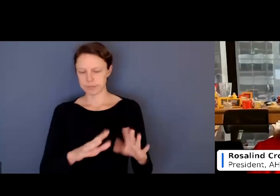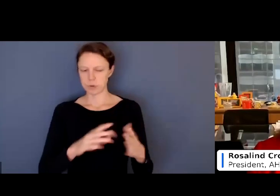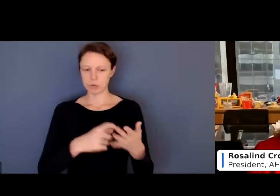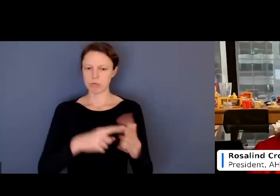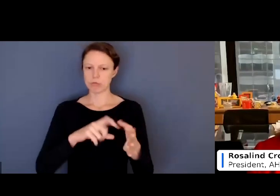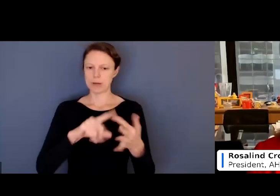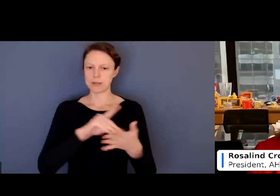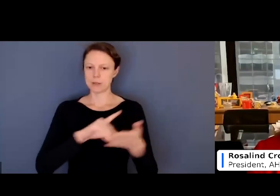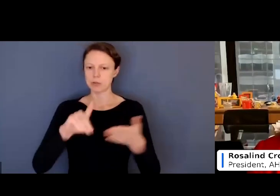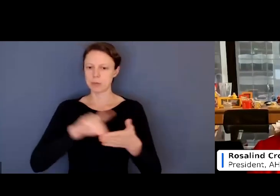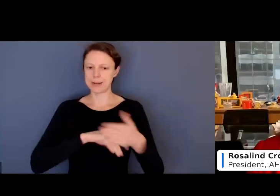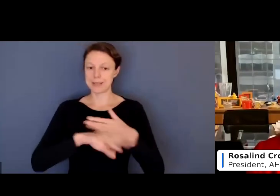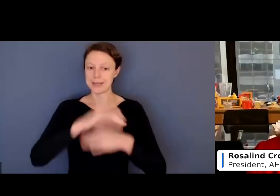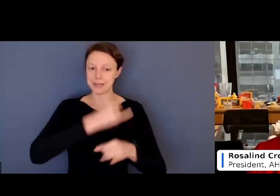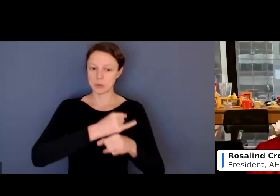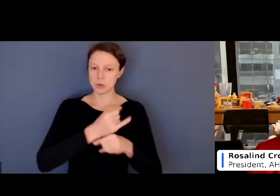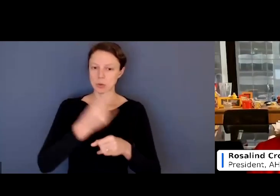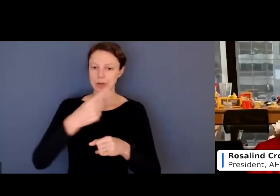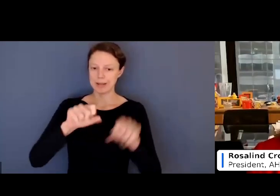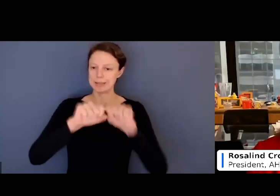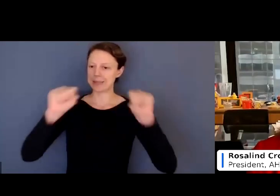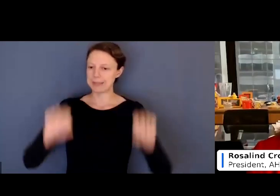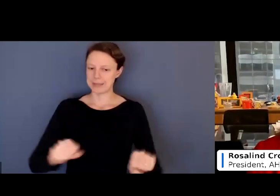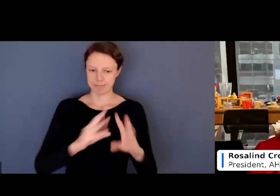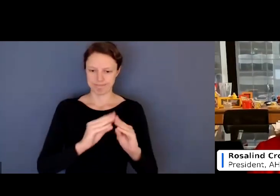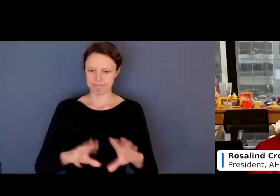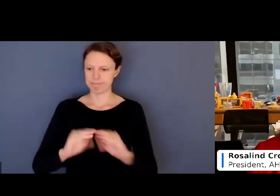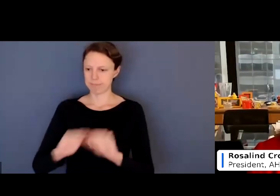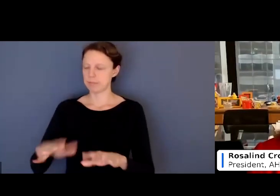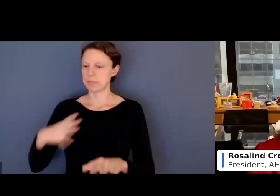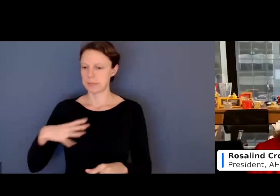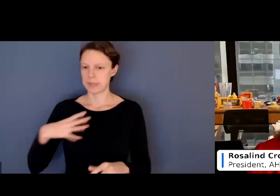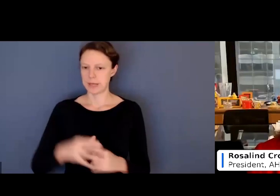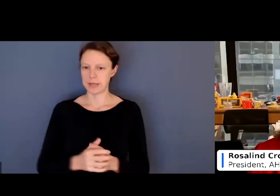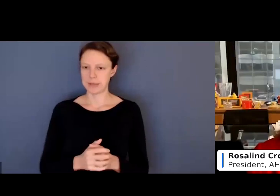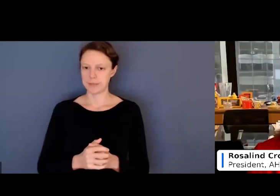Our more recent production of the Spectator Racism guidelines in 2021